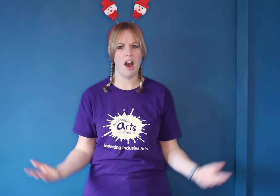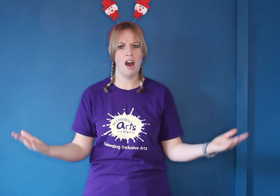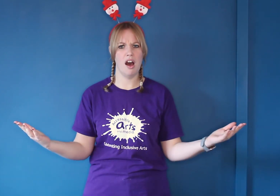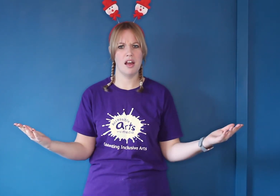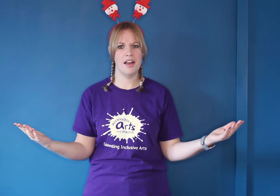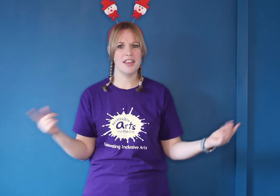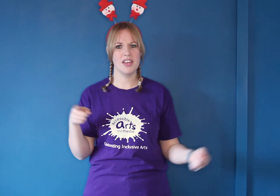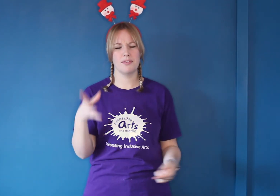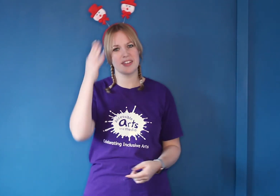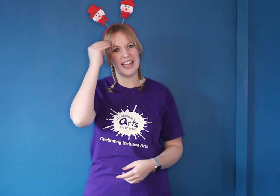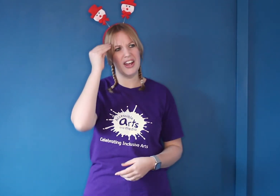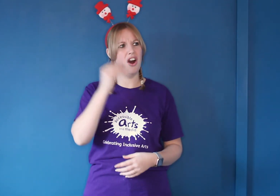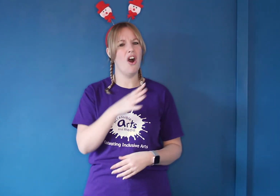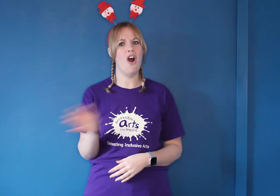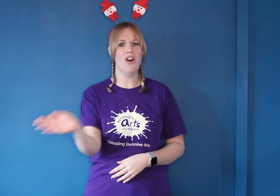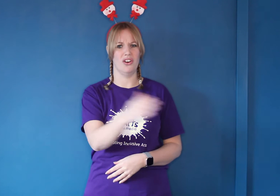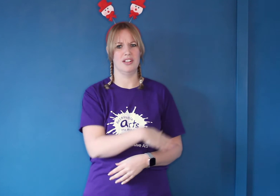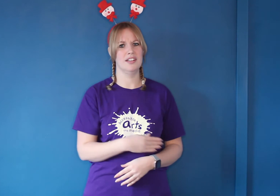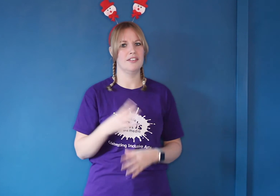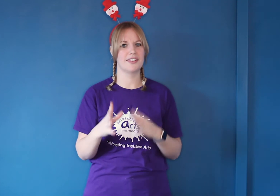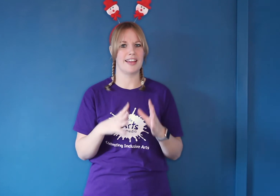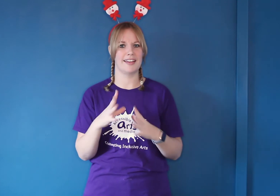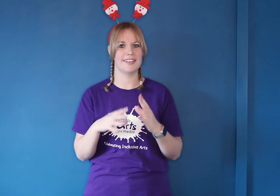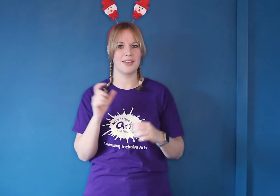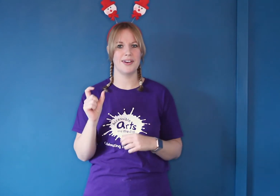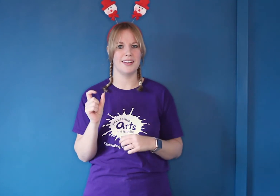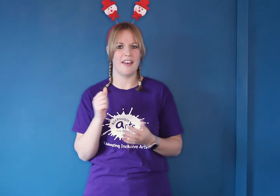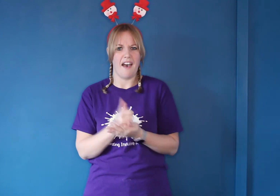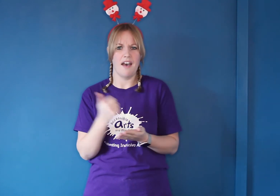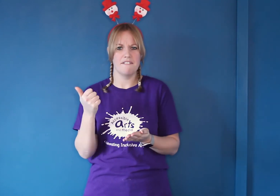You have just learnt all of the signs and the words.